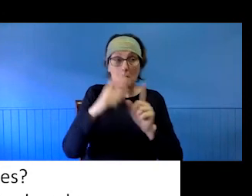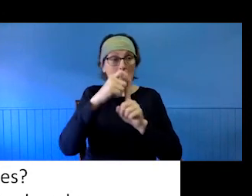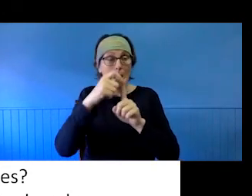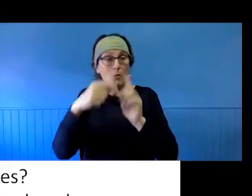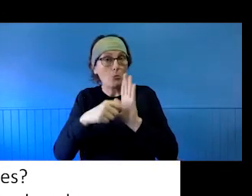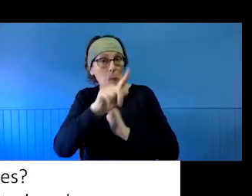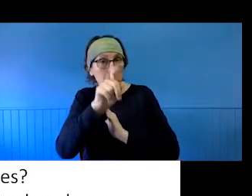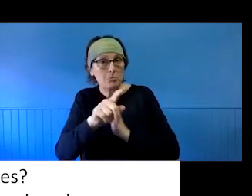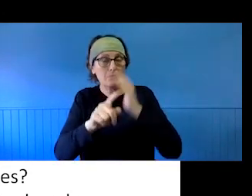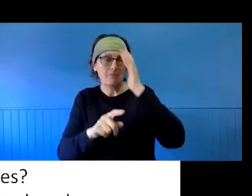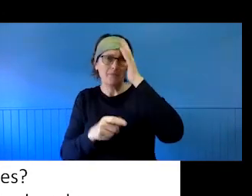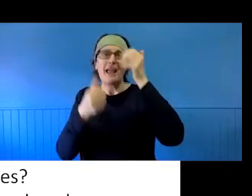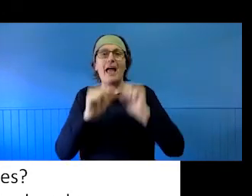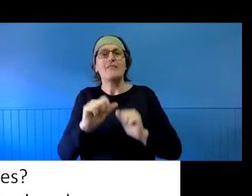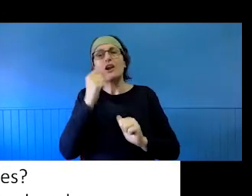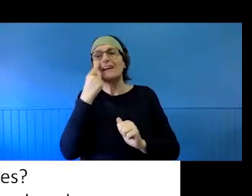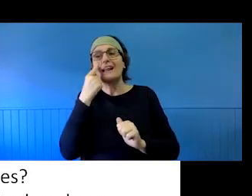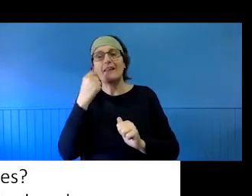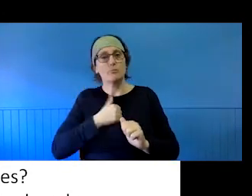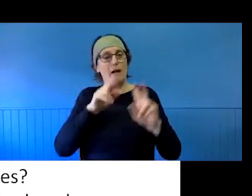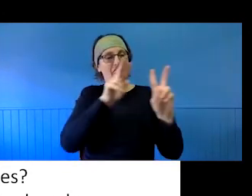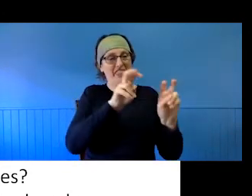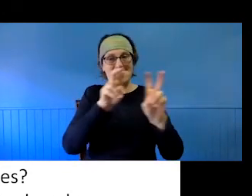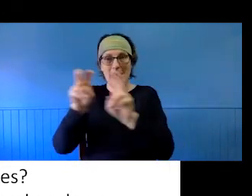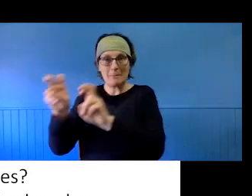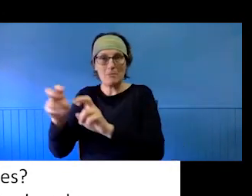folder system or my themes, or however my modules are going to